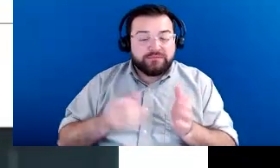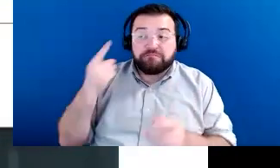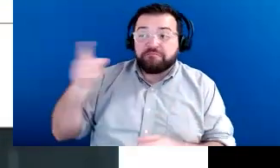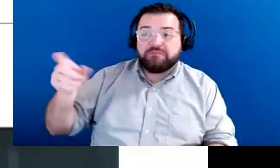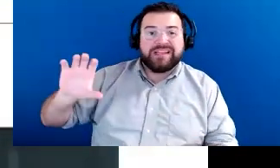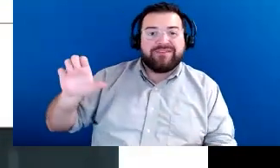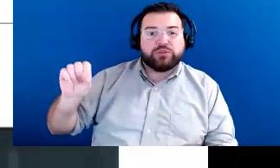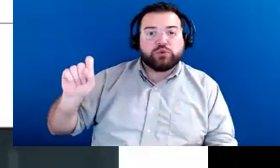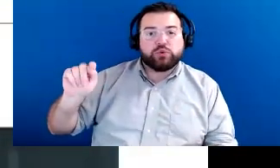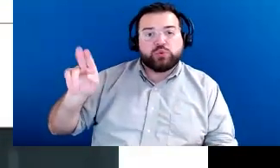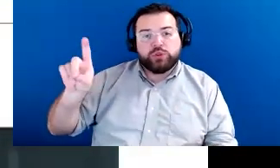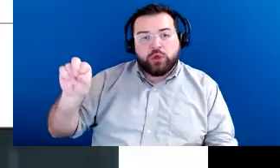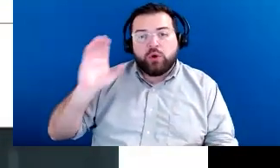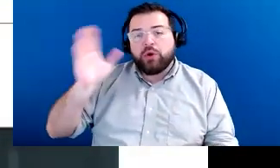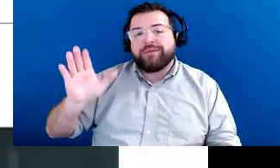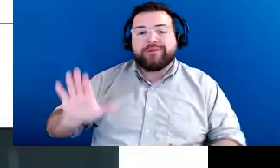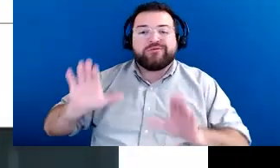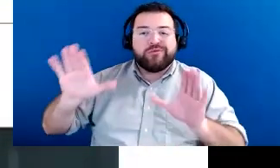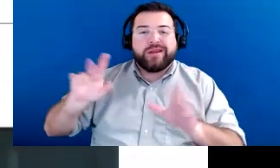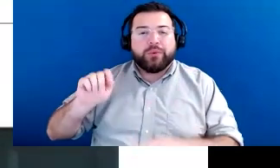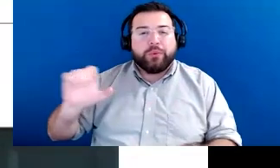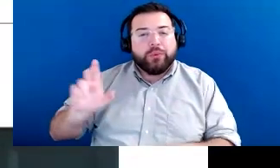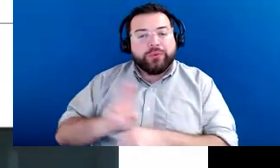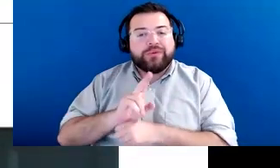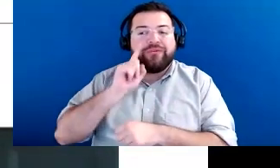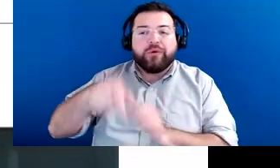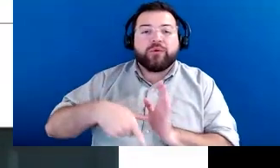let's say, review or introduction to topics.